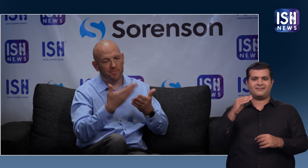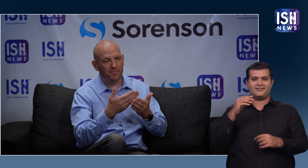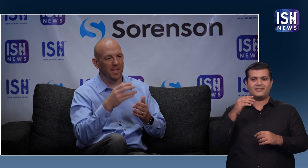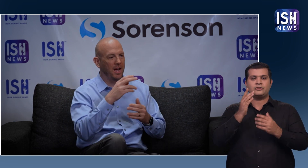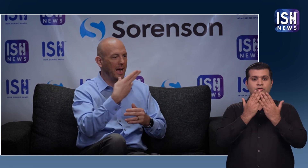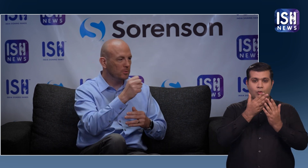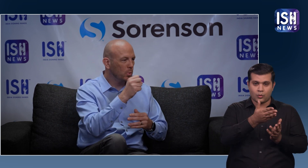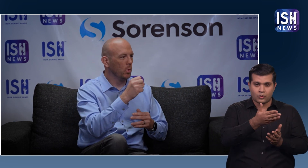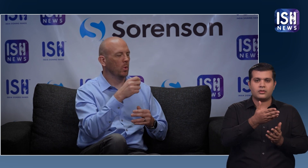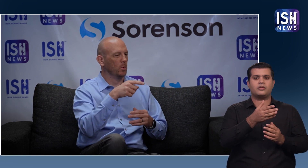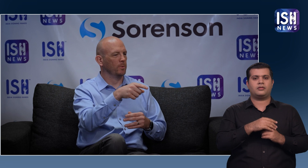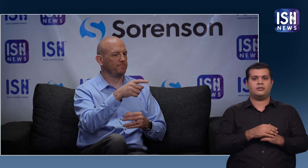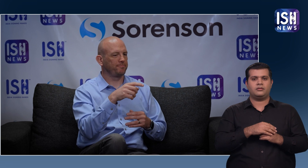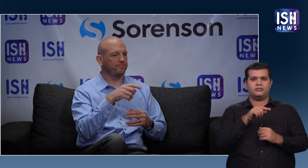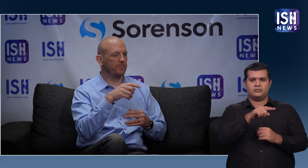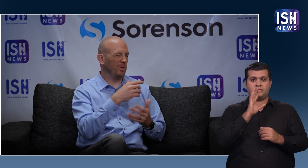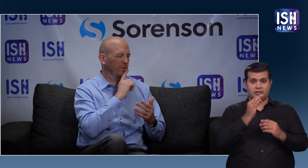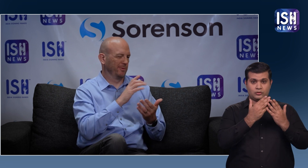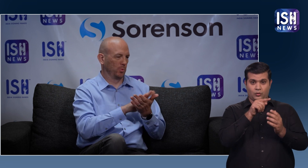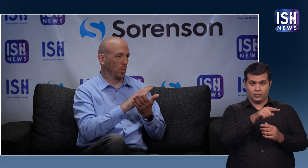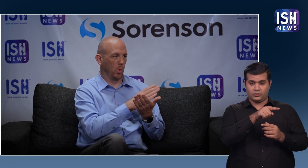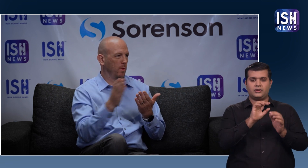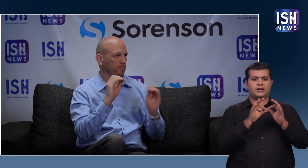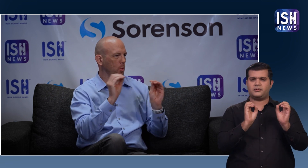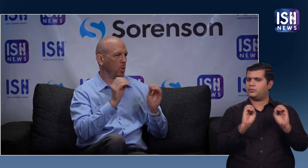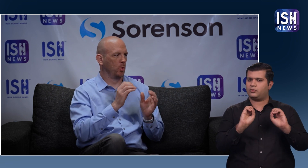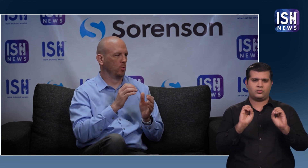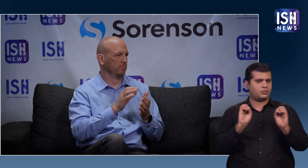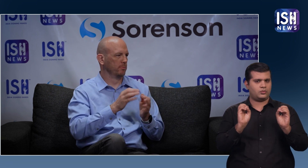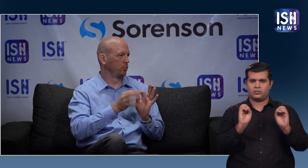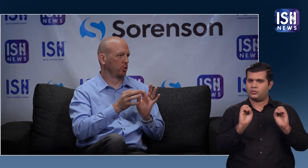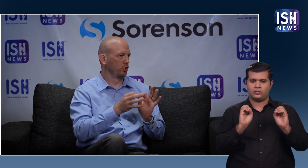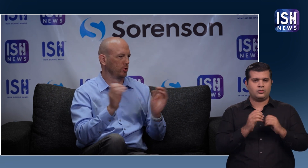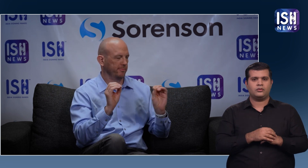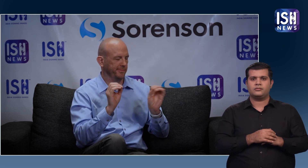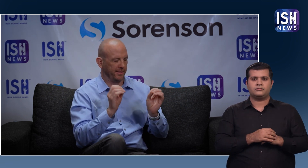Then, in high school, I had no interpreters.